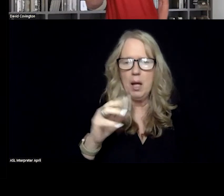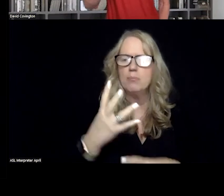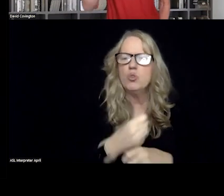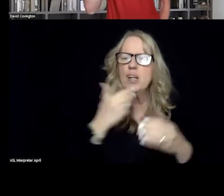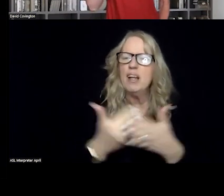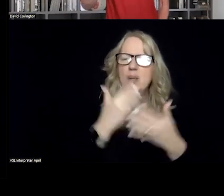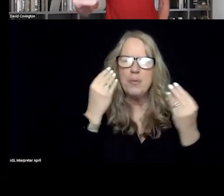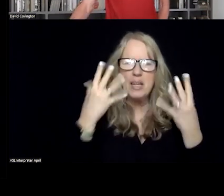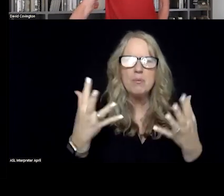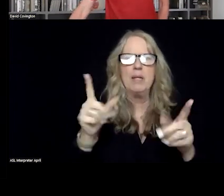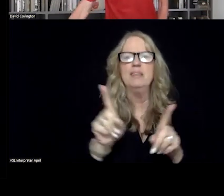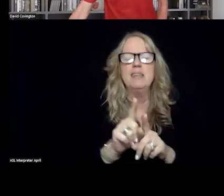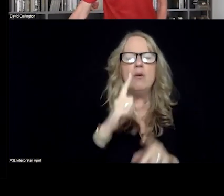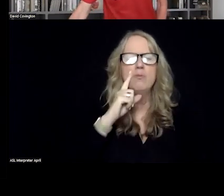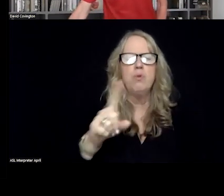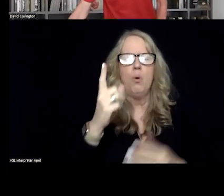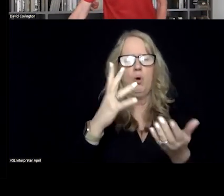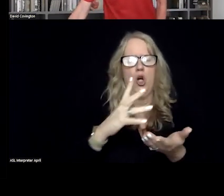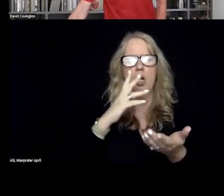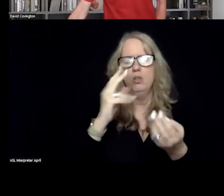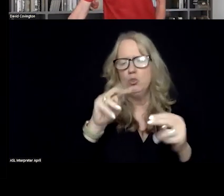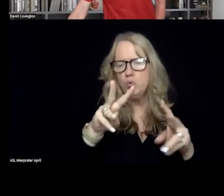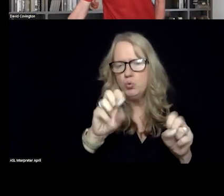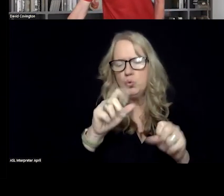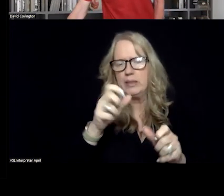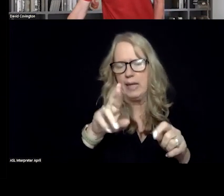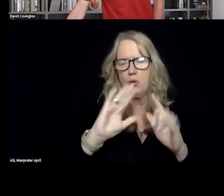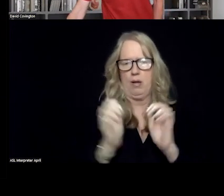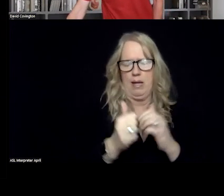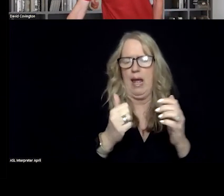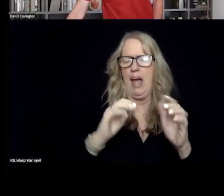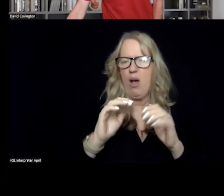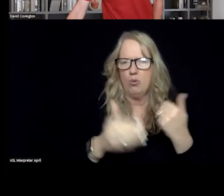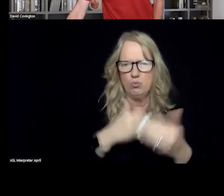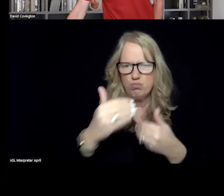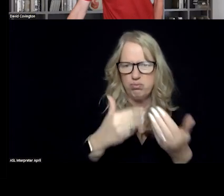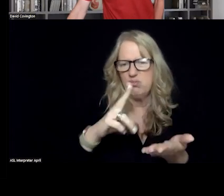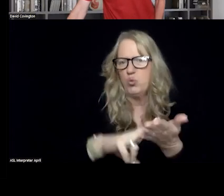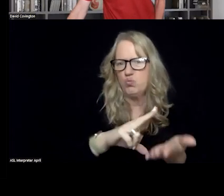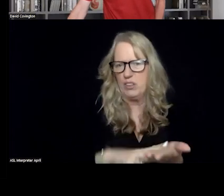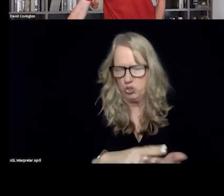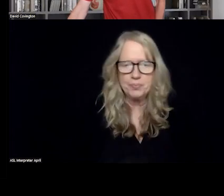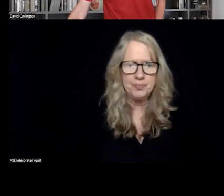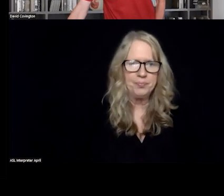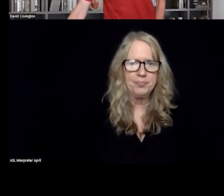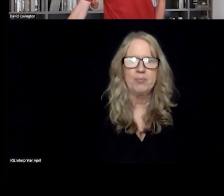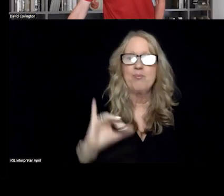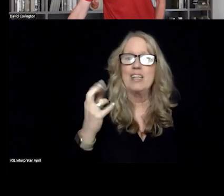NEWSLETTERS AND INSTRUCTIONS FOR REGISTERING FOR THE PROCESS.